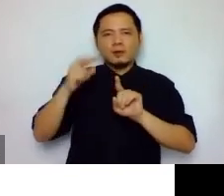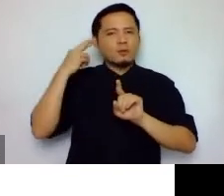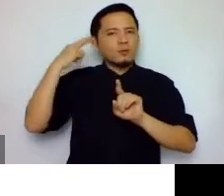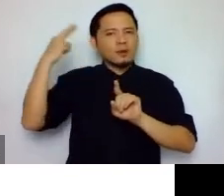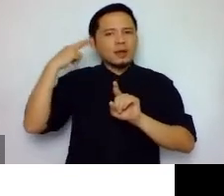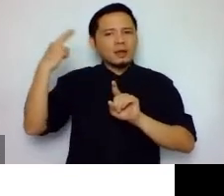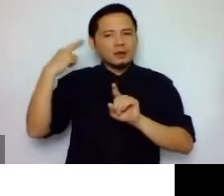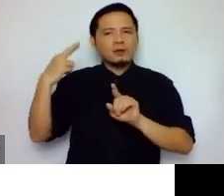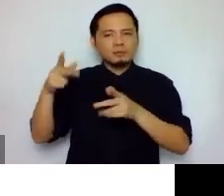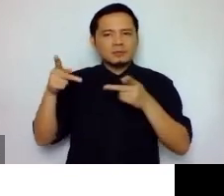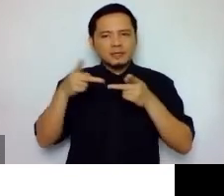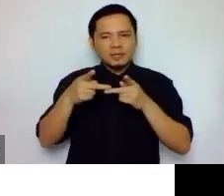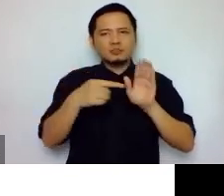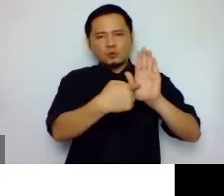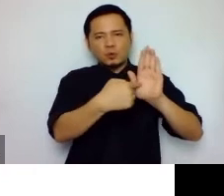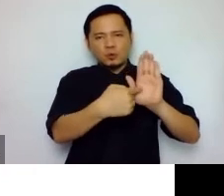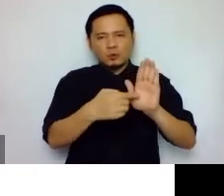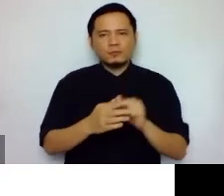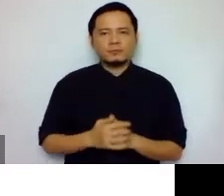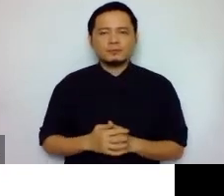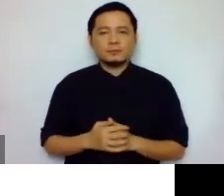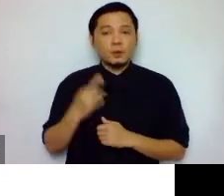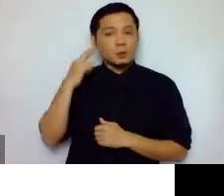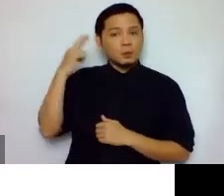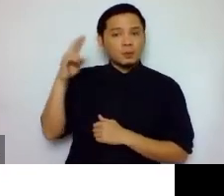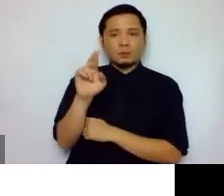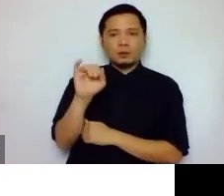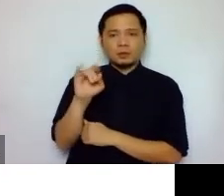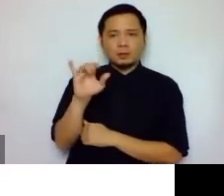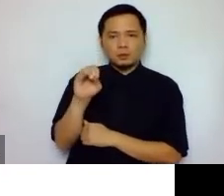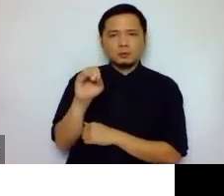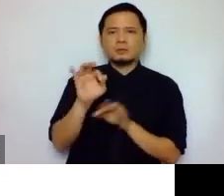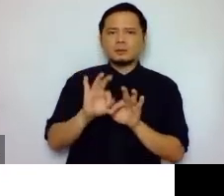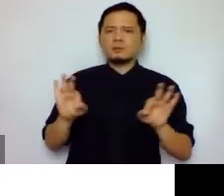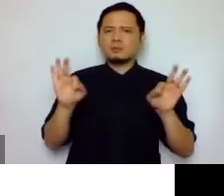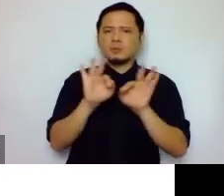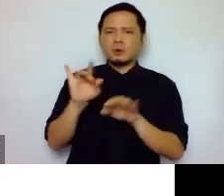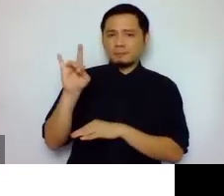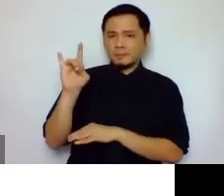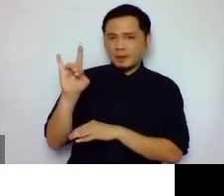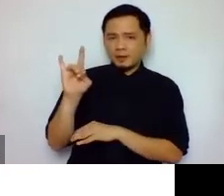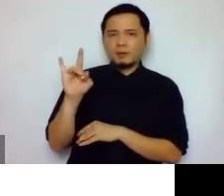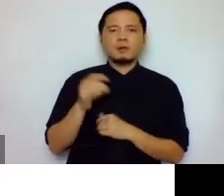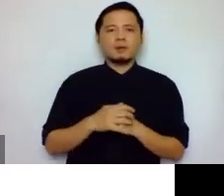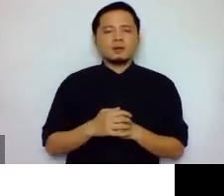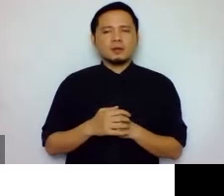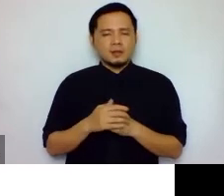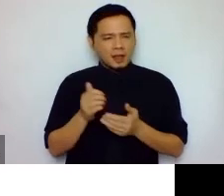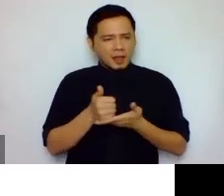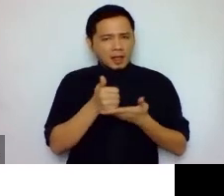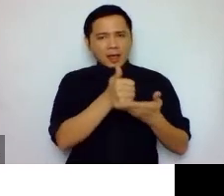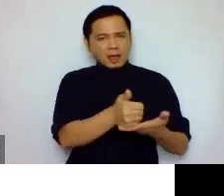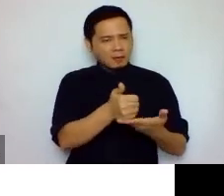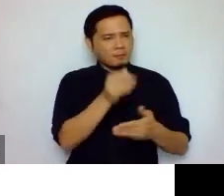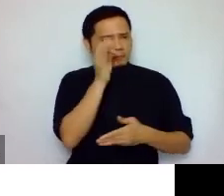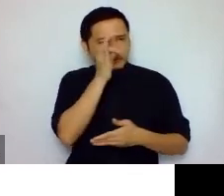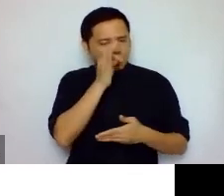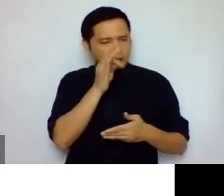Radio’s an important medium also to inspire Filipinos to stay hopeful and at the same time to also continue to stay vigilant.